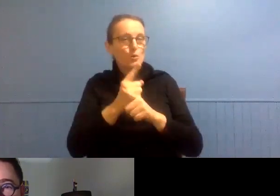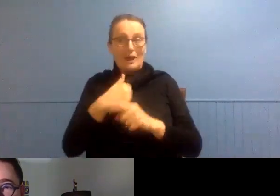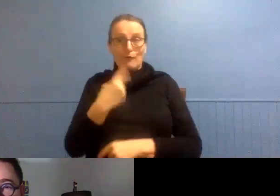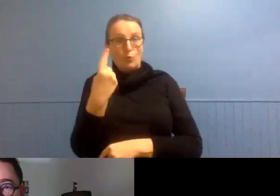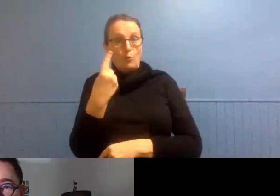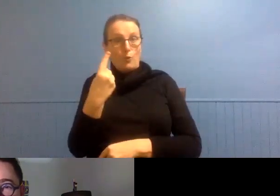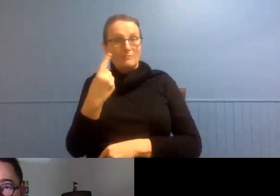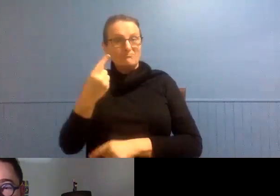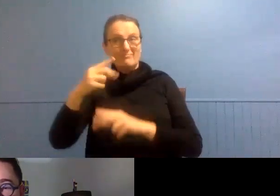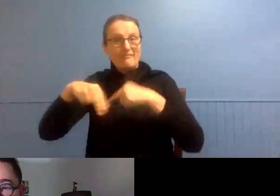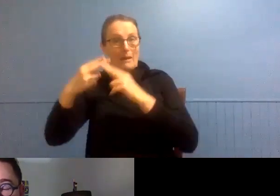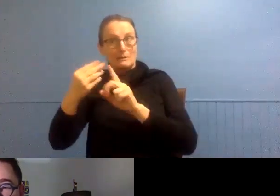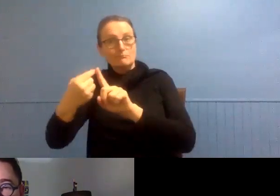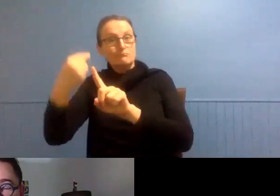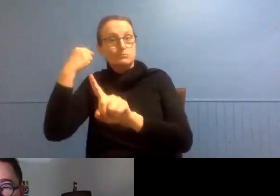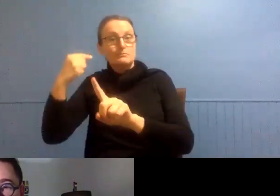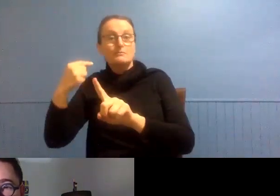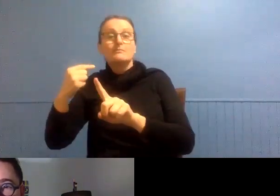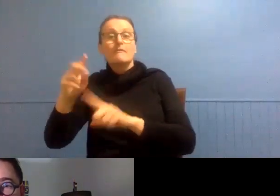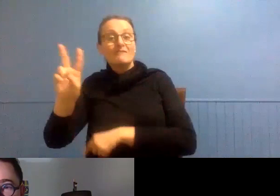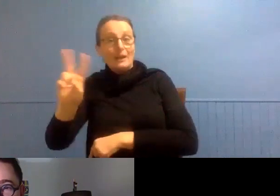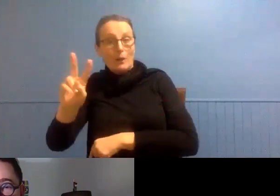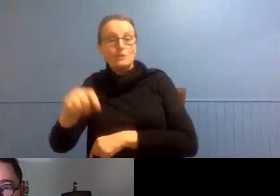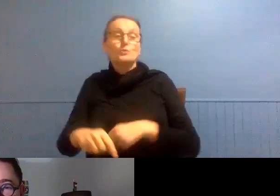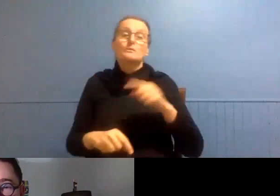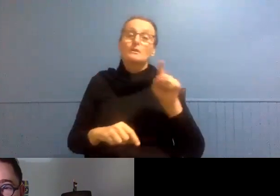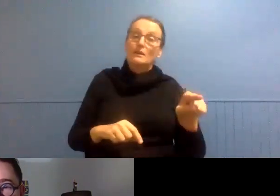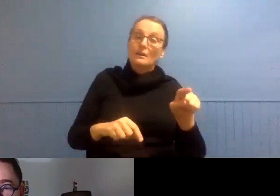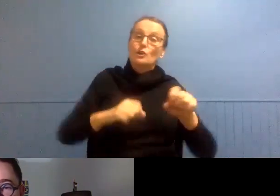Vanuatu, that goes offshore. How many of us as Australians have